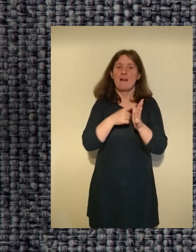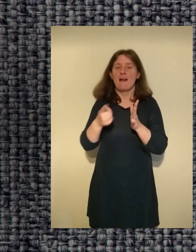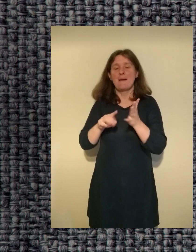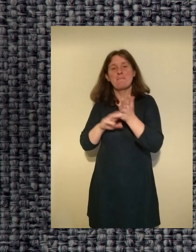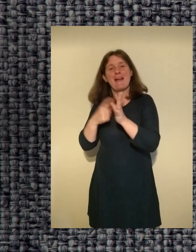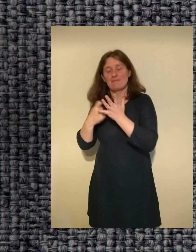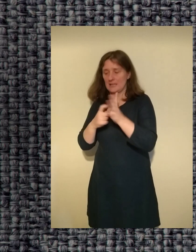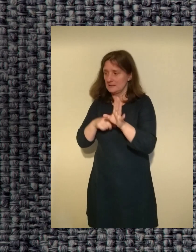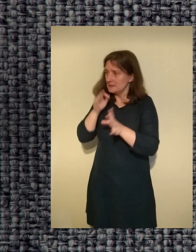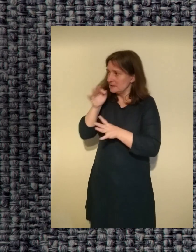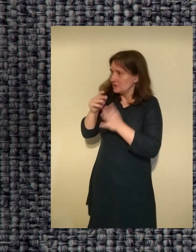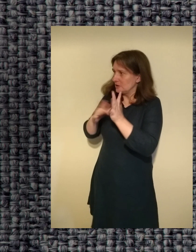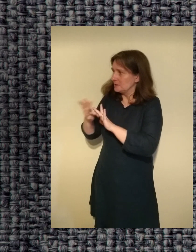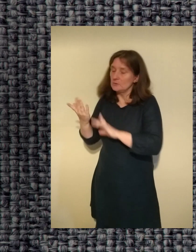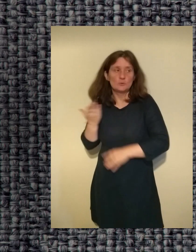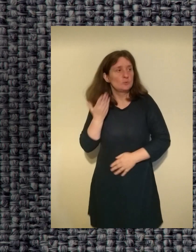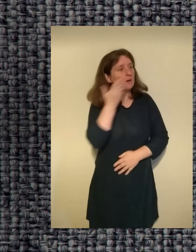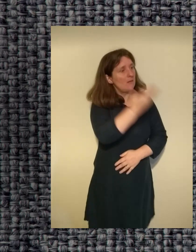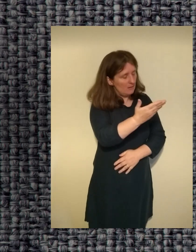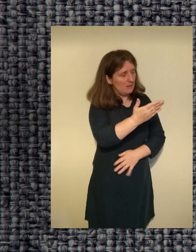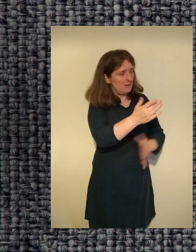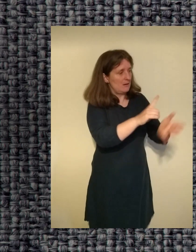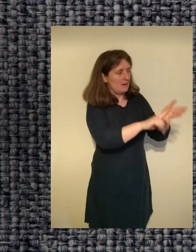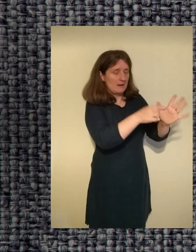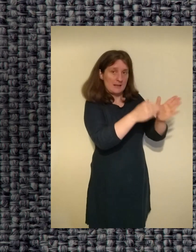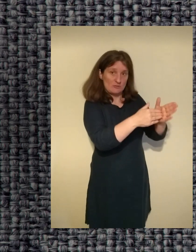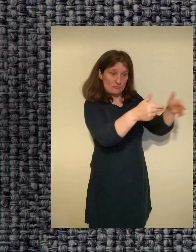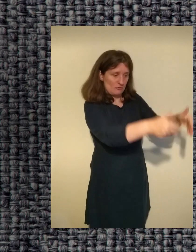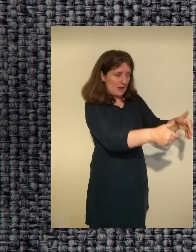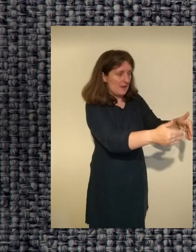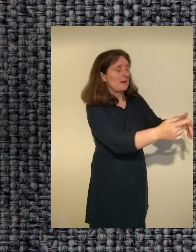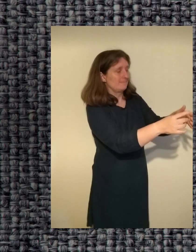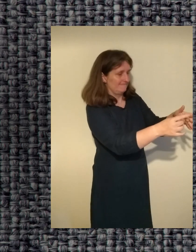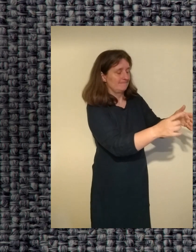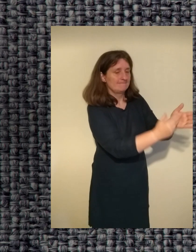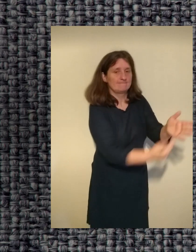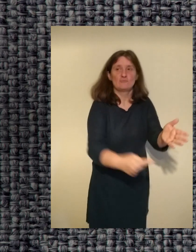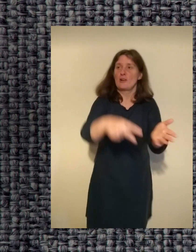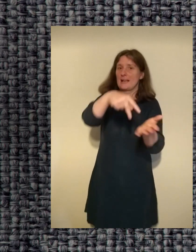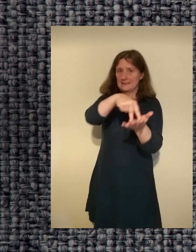“At the request of Martha and Mary, Jesus visited the grave of their brother Lazarus